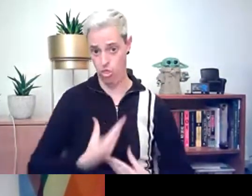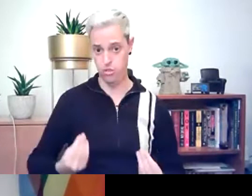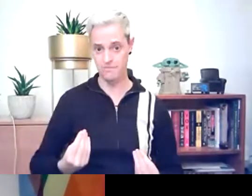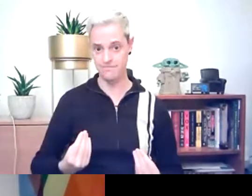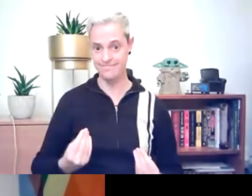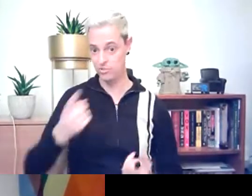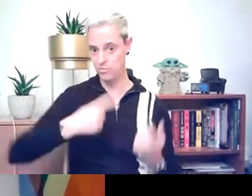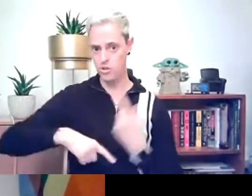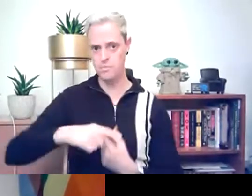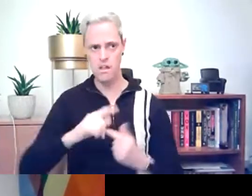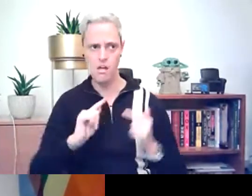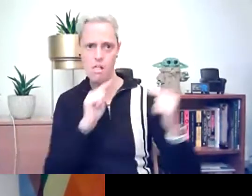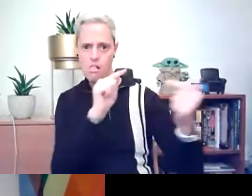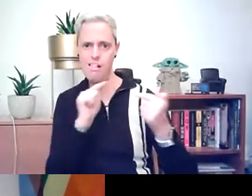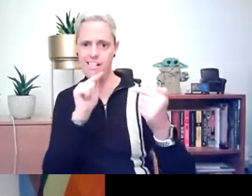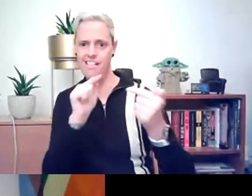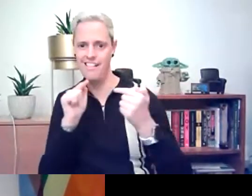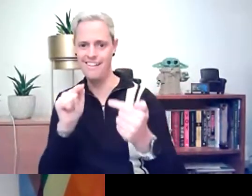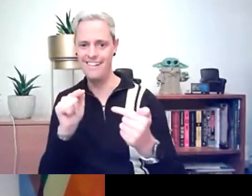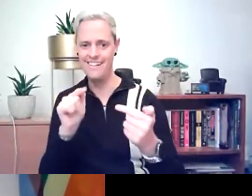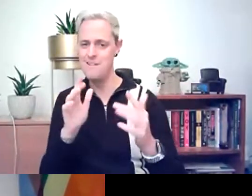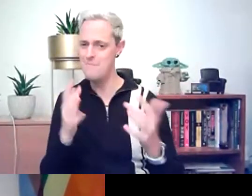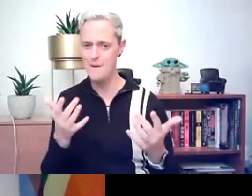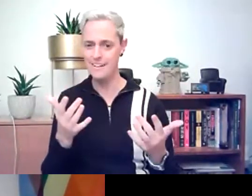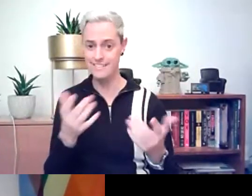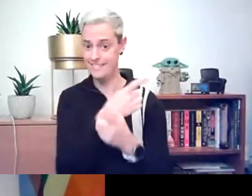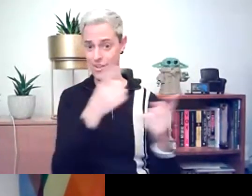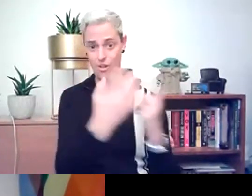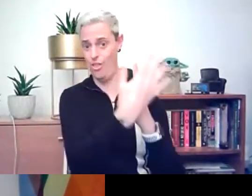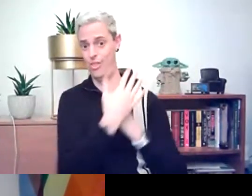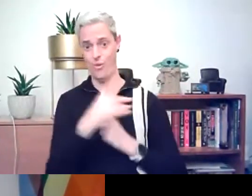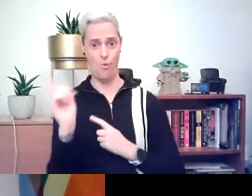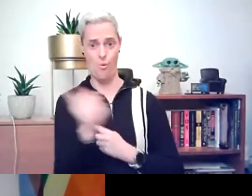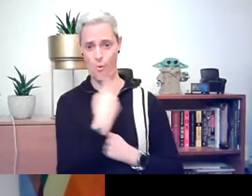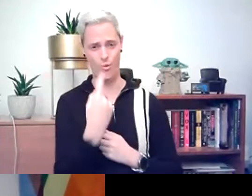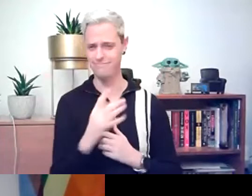18:26:03 And these debates but actually what this is is a very vocal minority who also